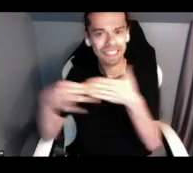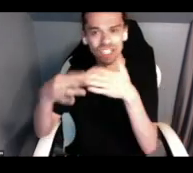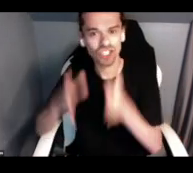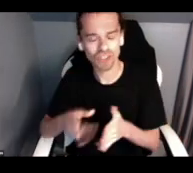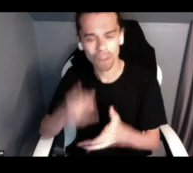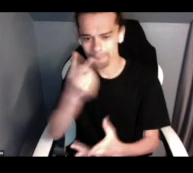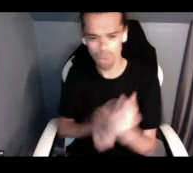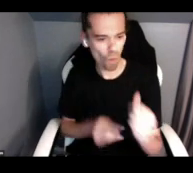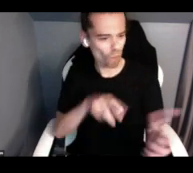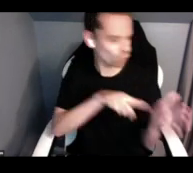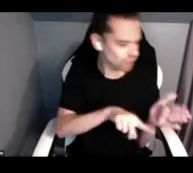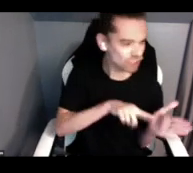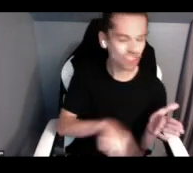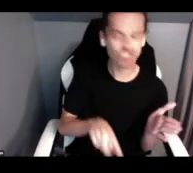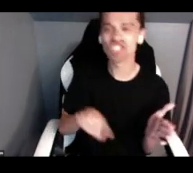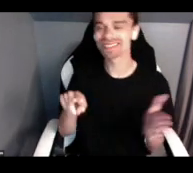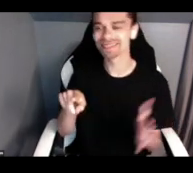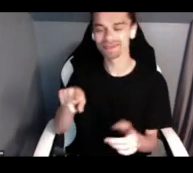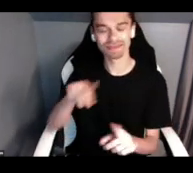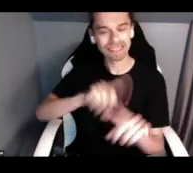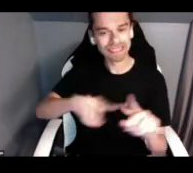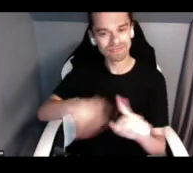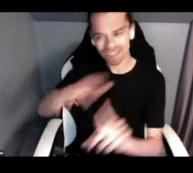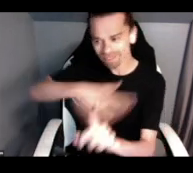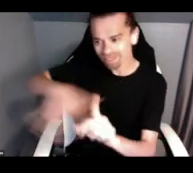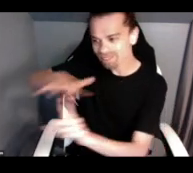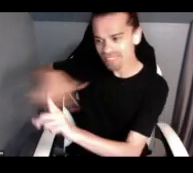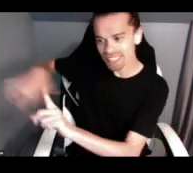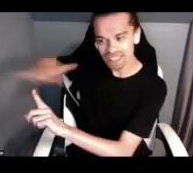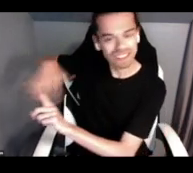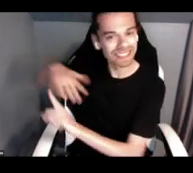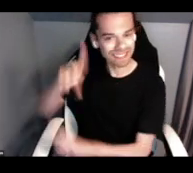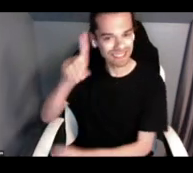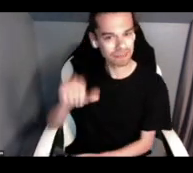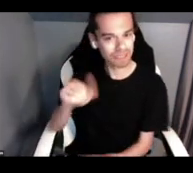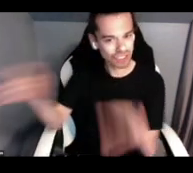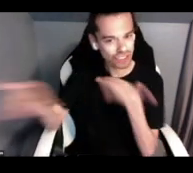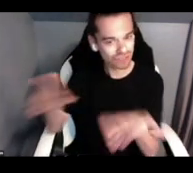in the field of disability services. We're excited to conduct this webinar